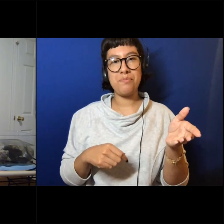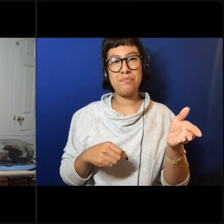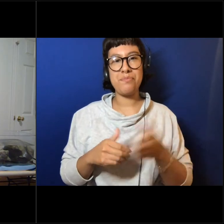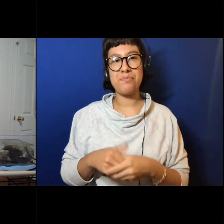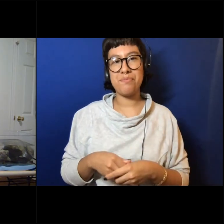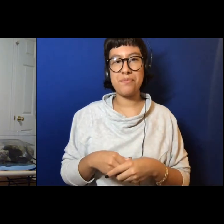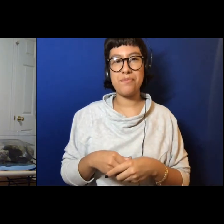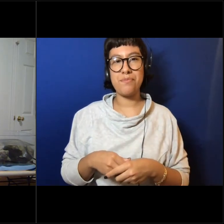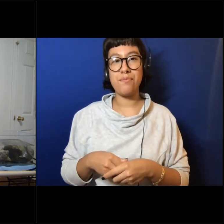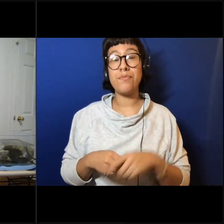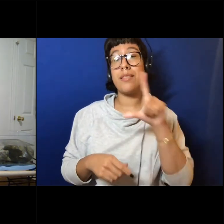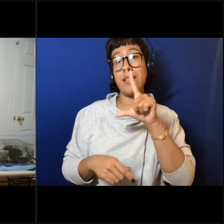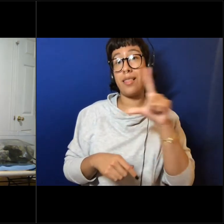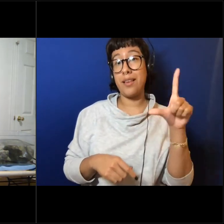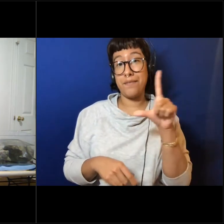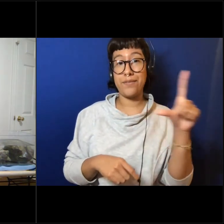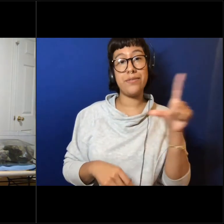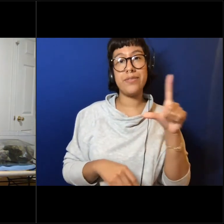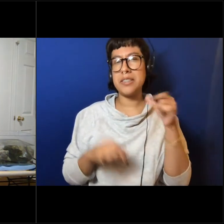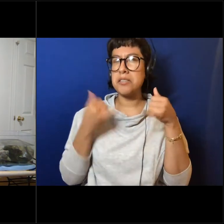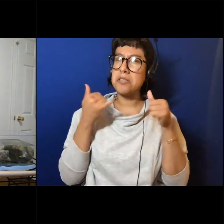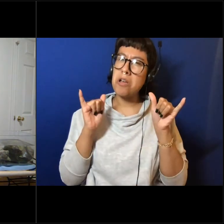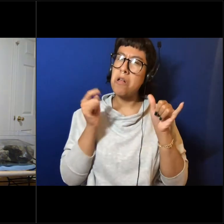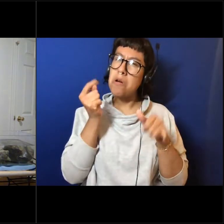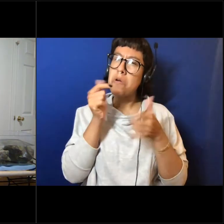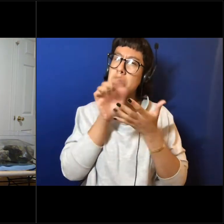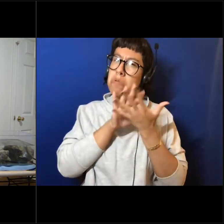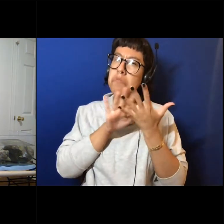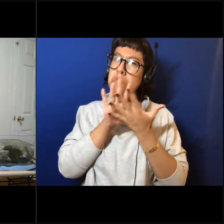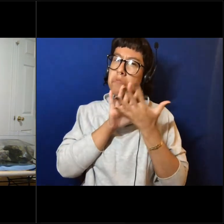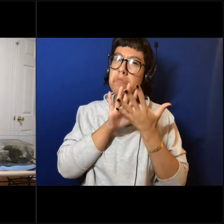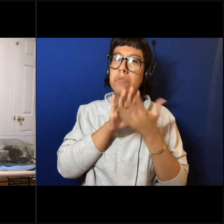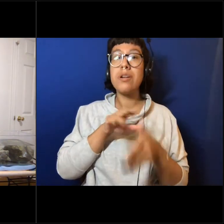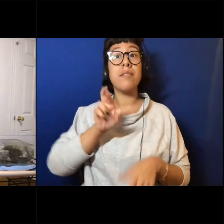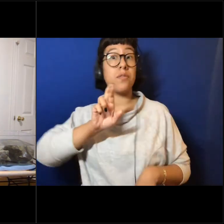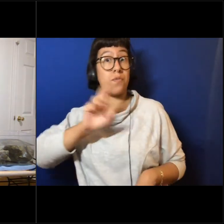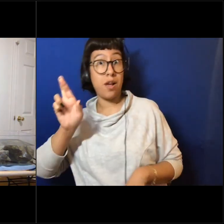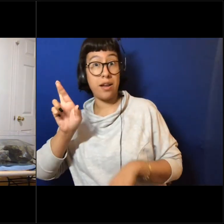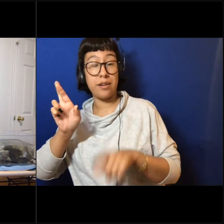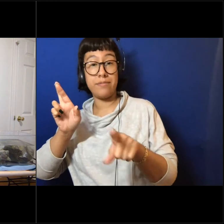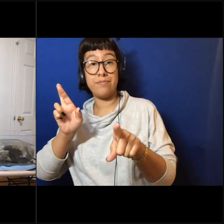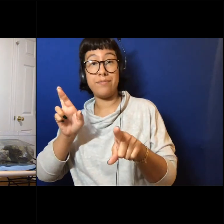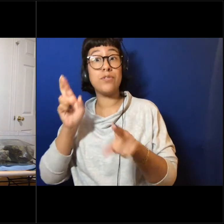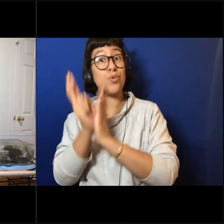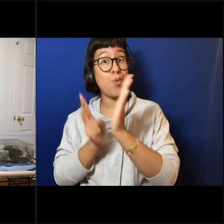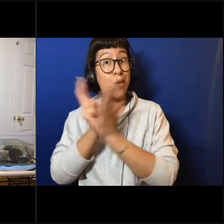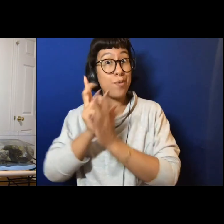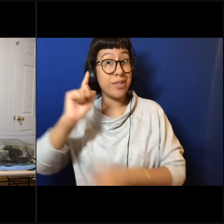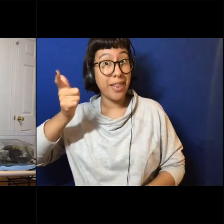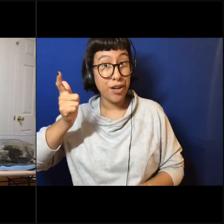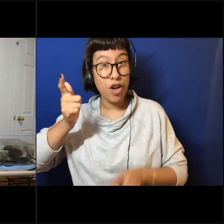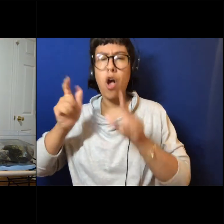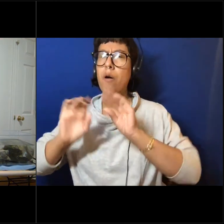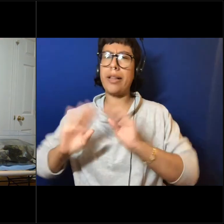This one is still a little cloudy, but this one, so two hours later, is absolutely clear.